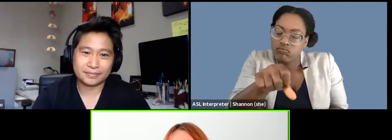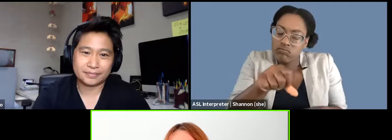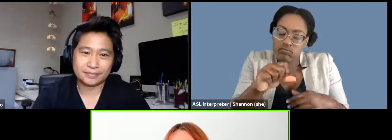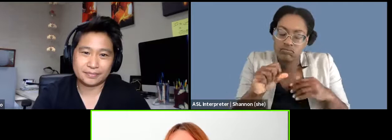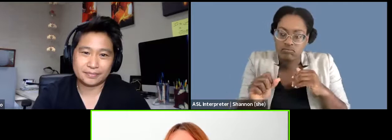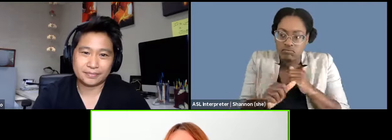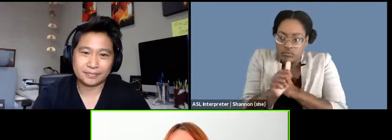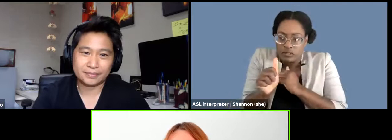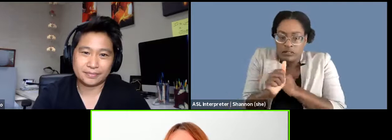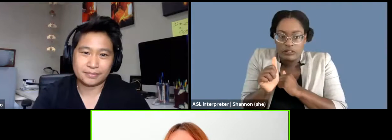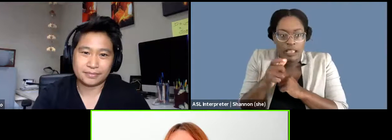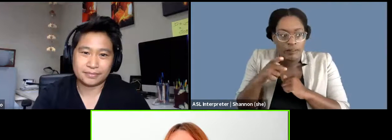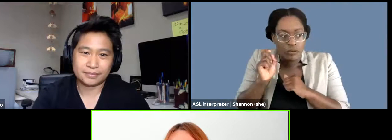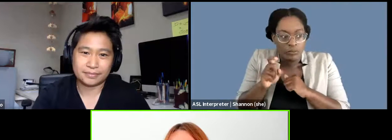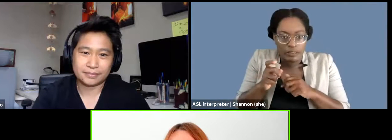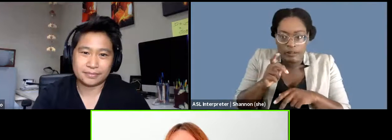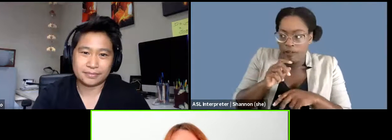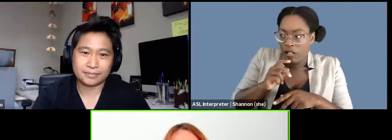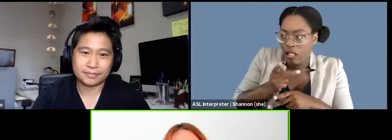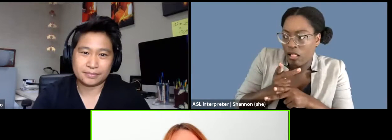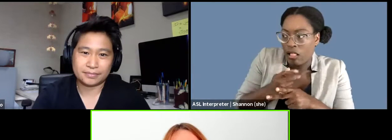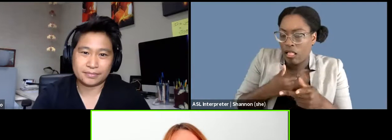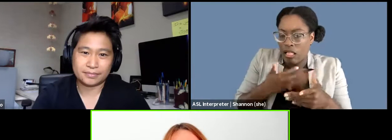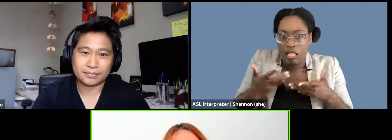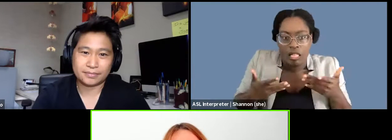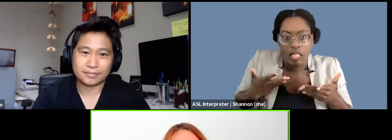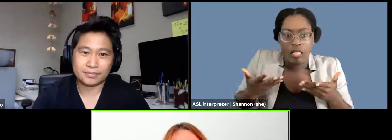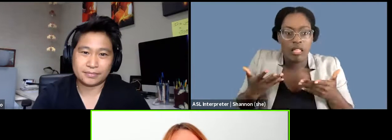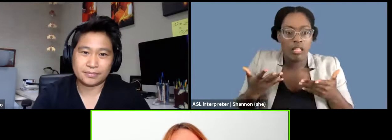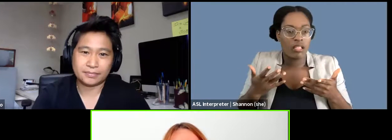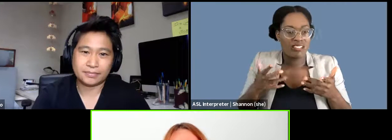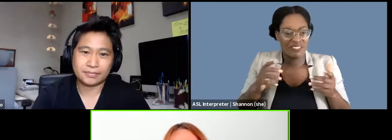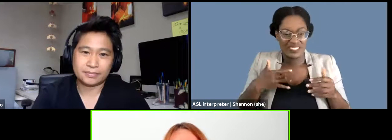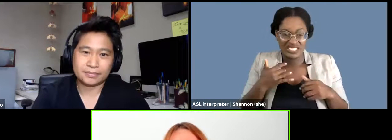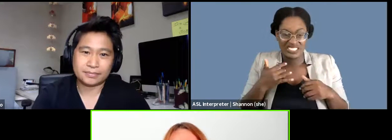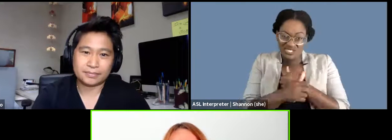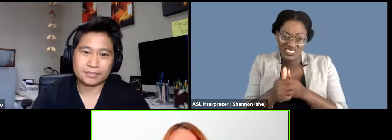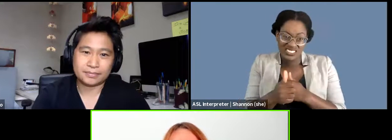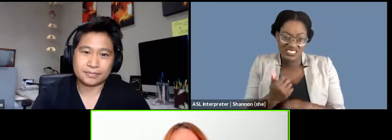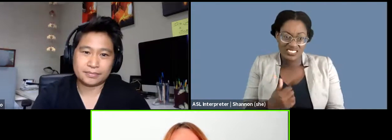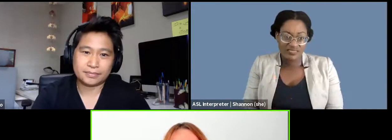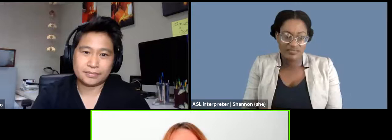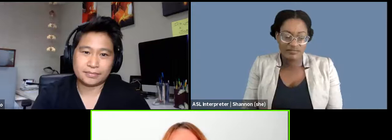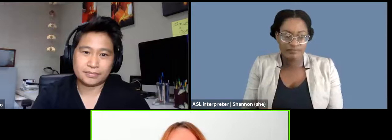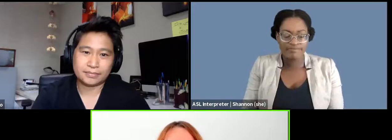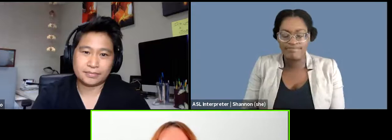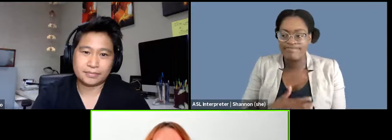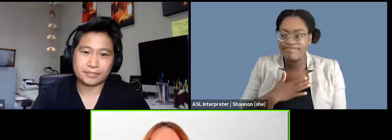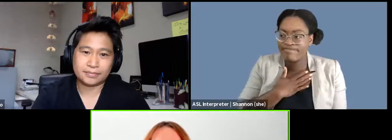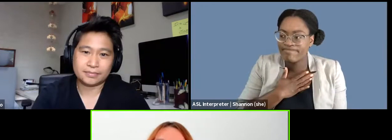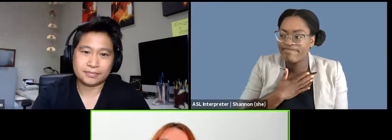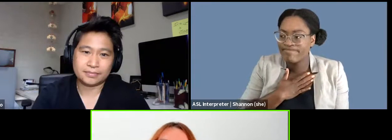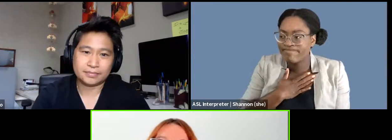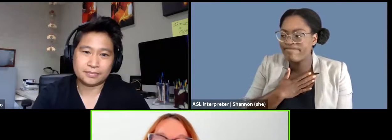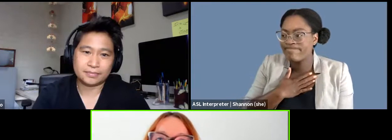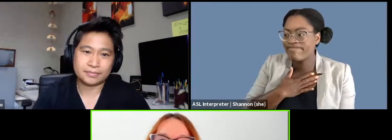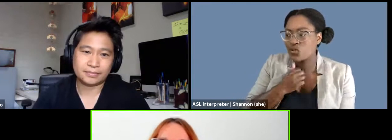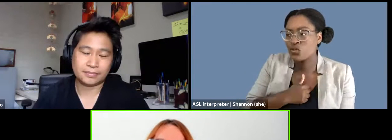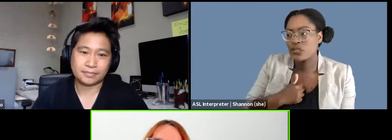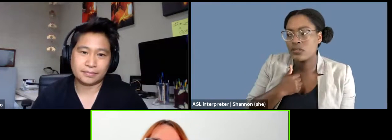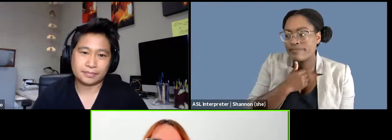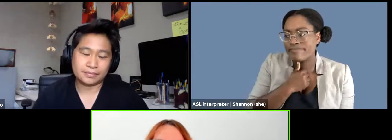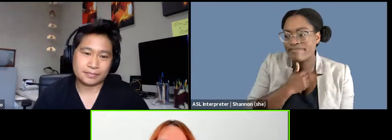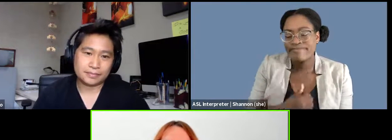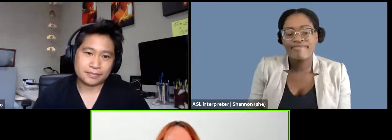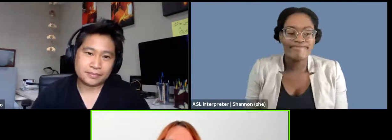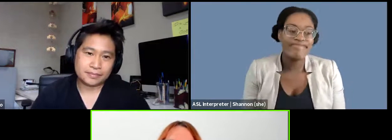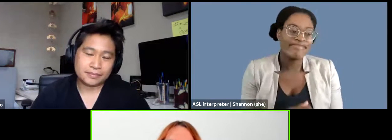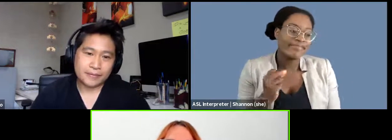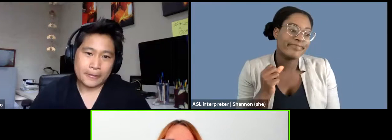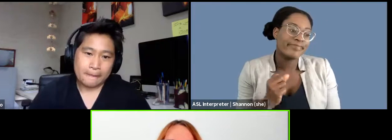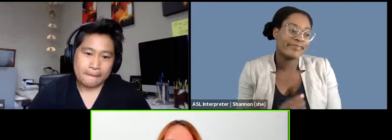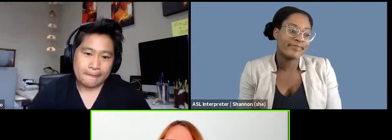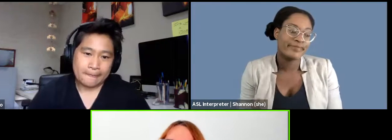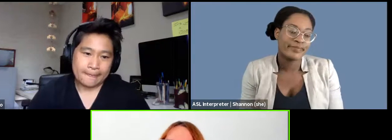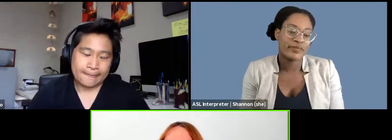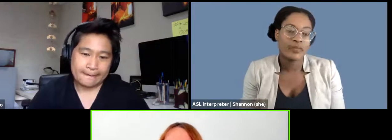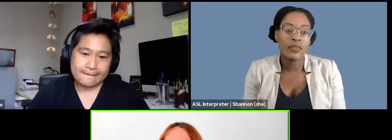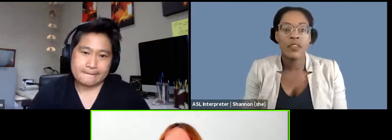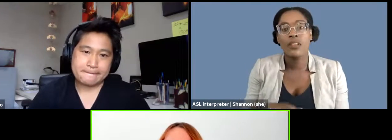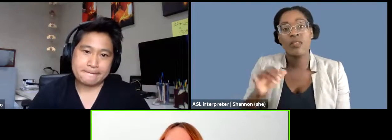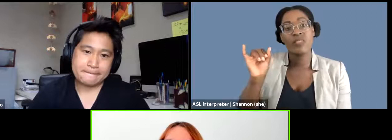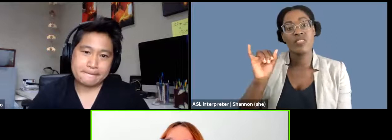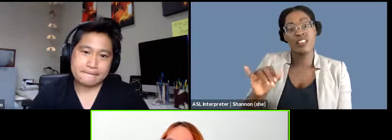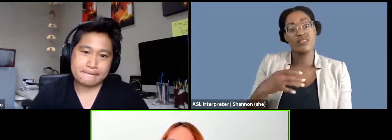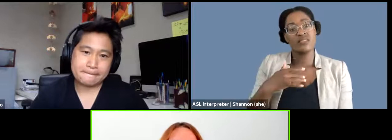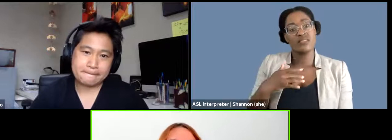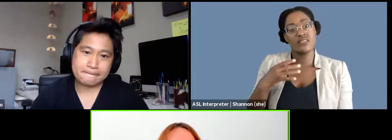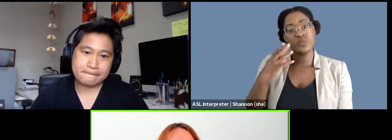Yeah. I understand a bit about that, just that experience of having - my husband is